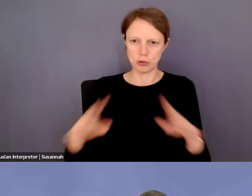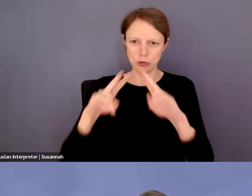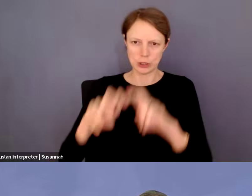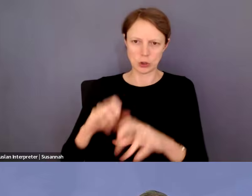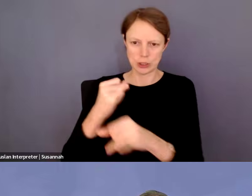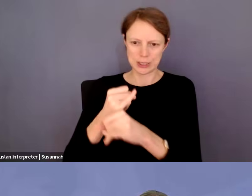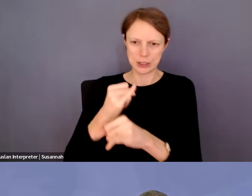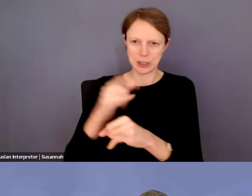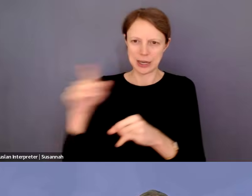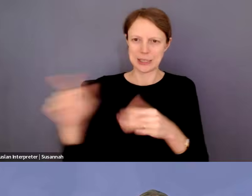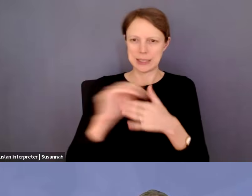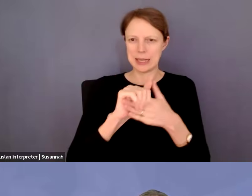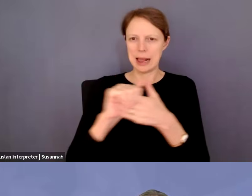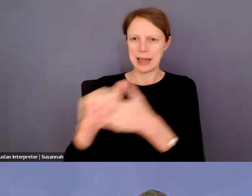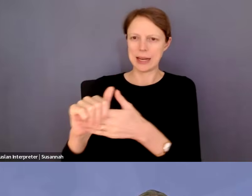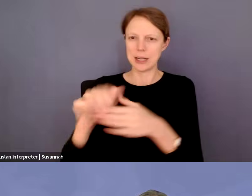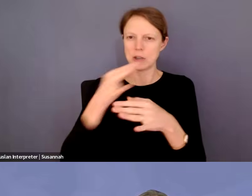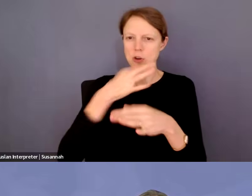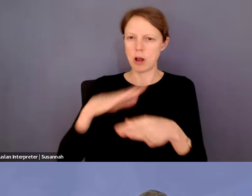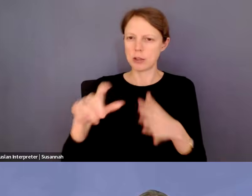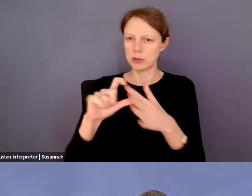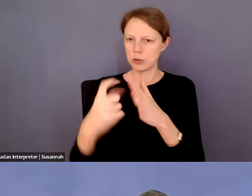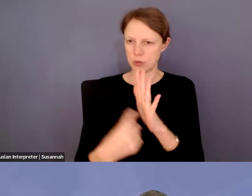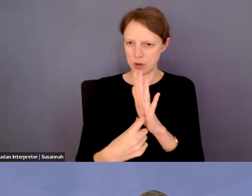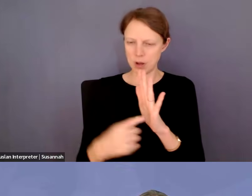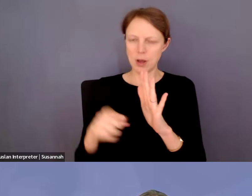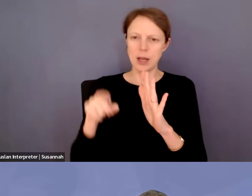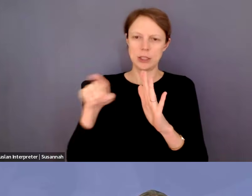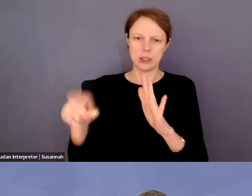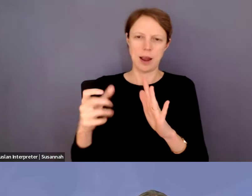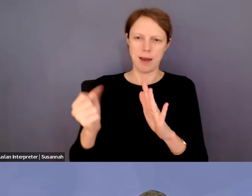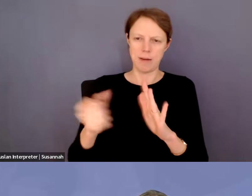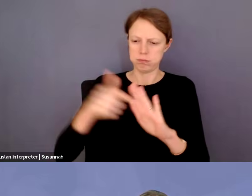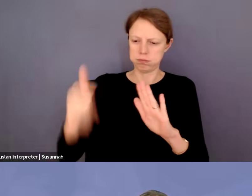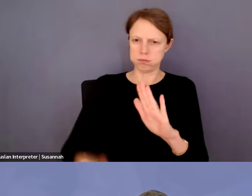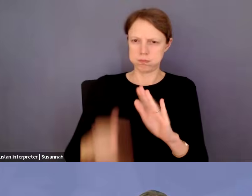Paediatrician and Researcher and brings deep expertise in child development, population health